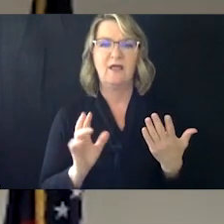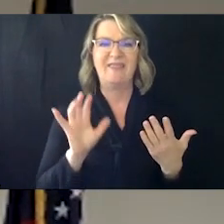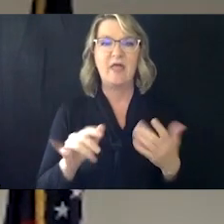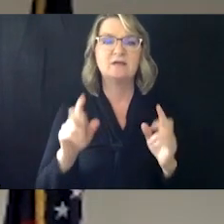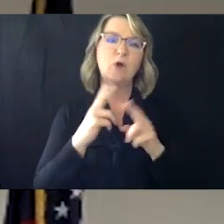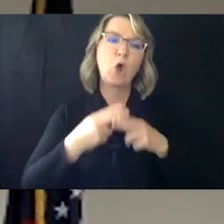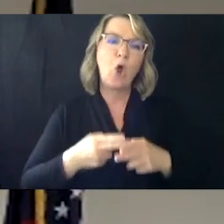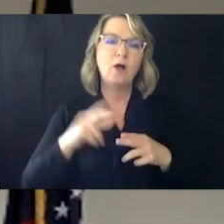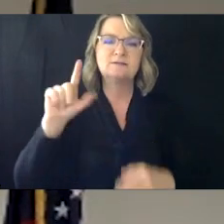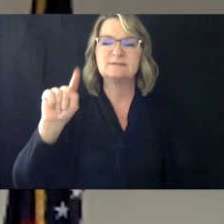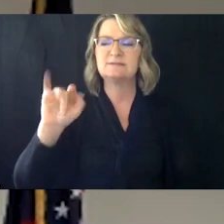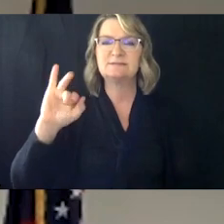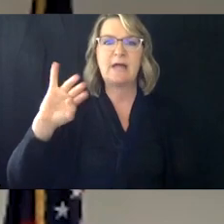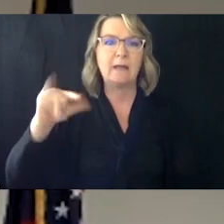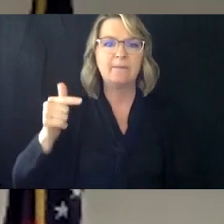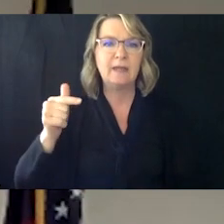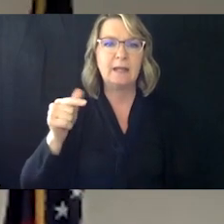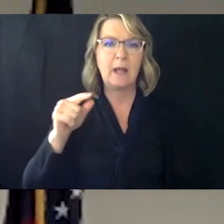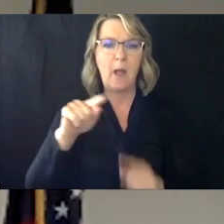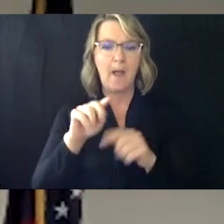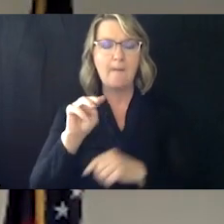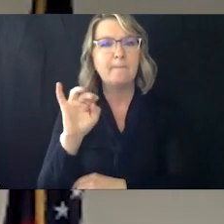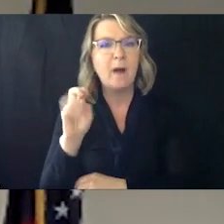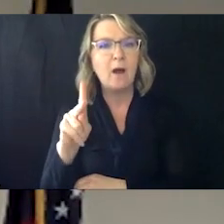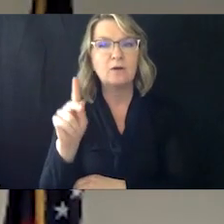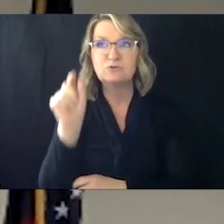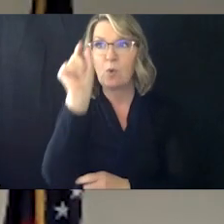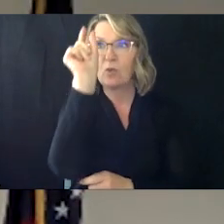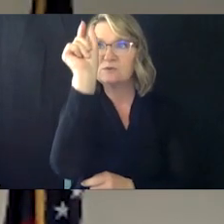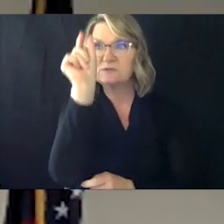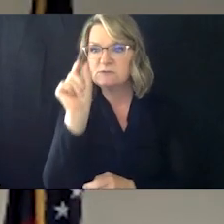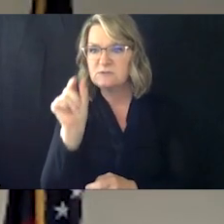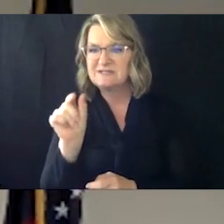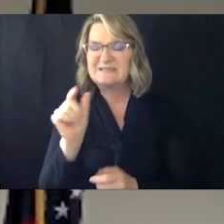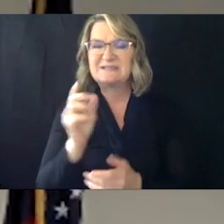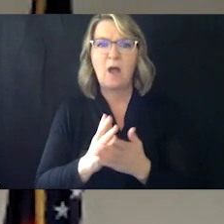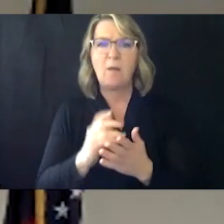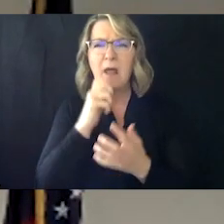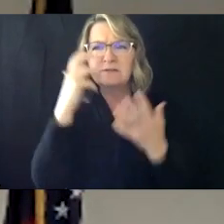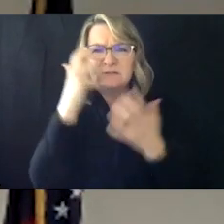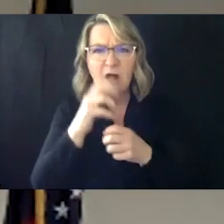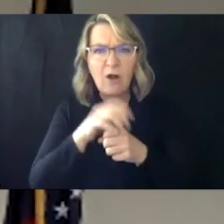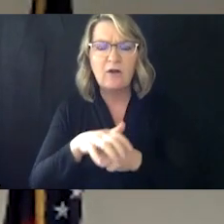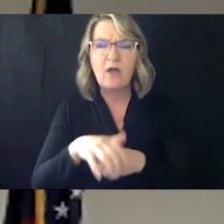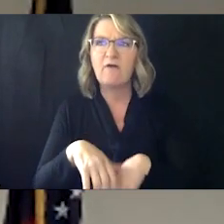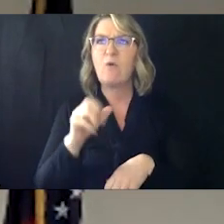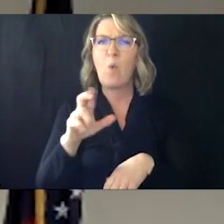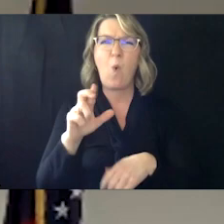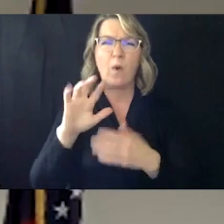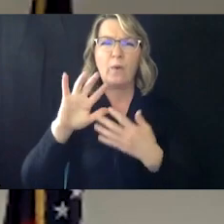so some of those were not printing dark enough or consistently there's a few of our voters that had